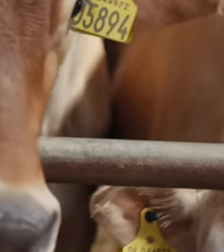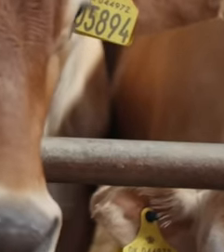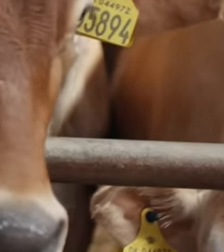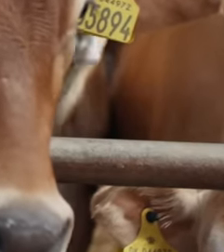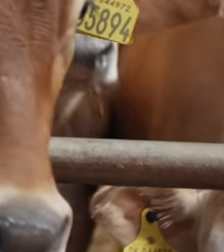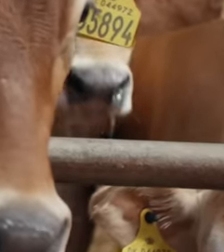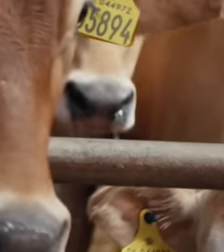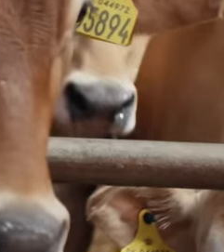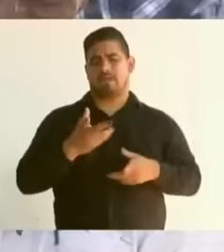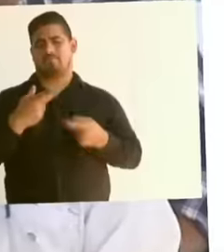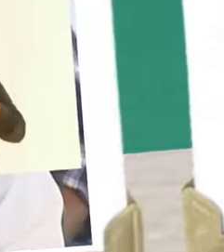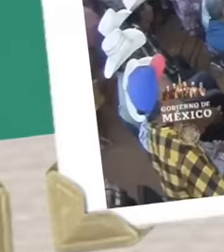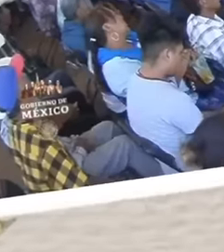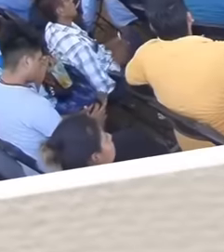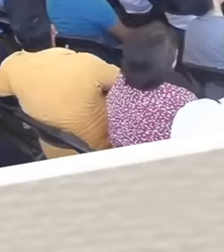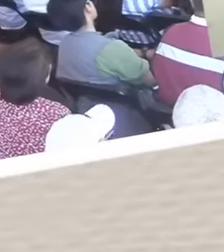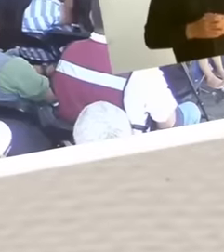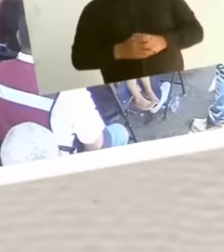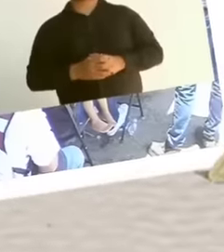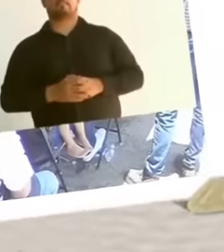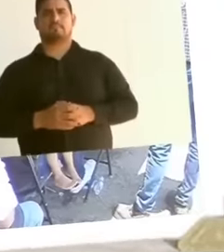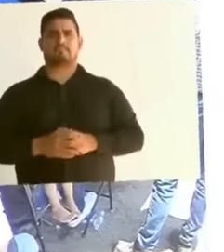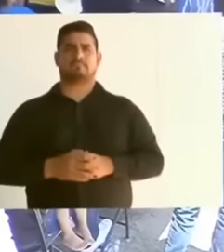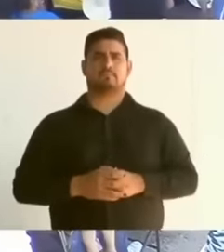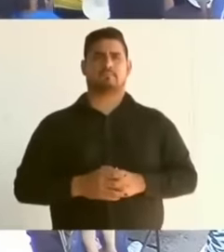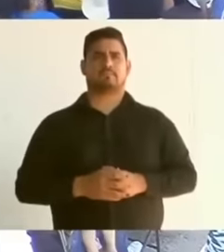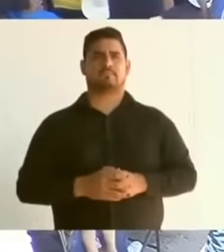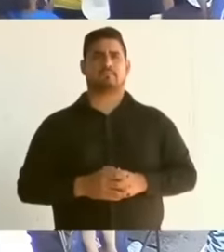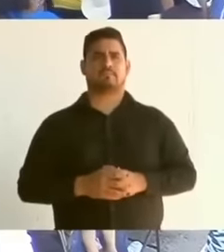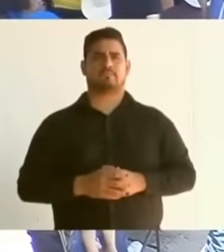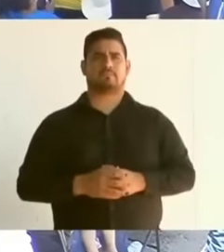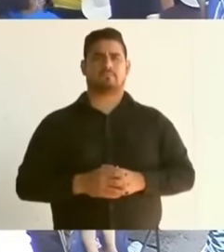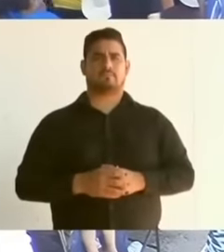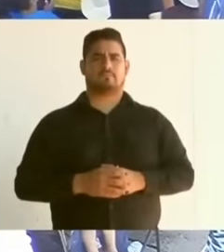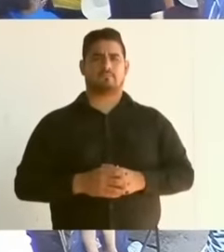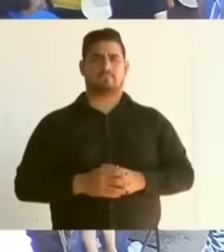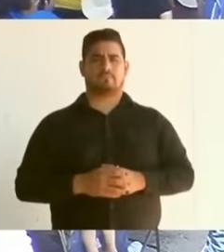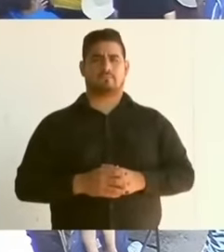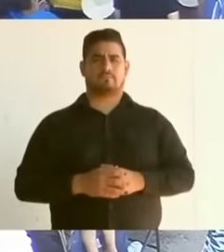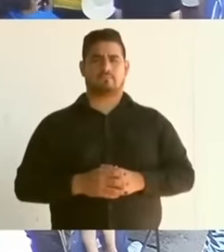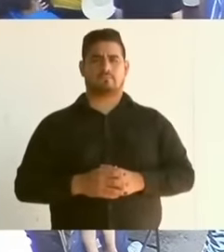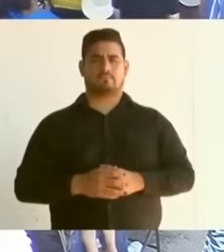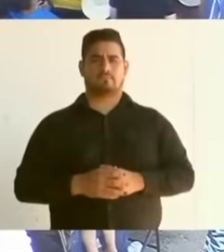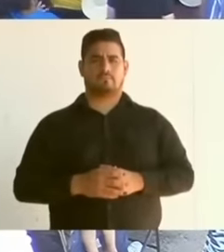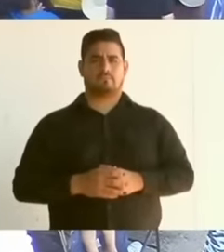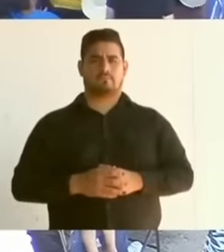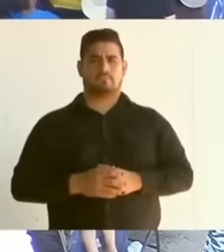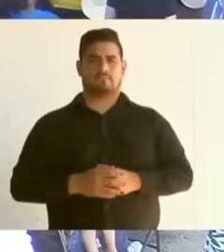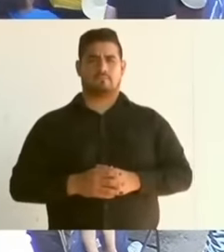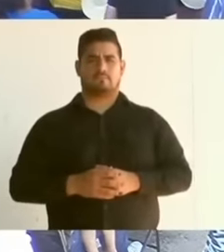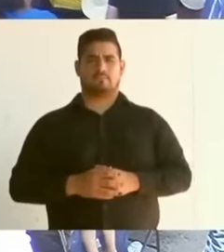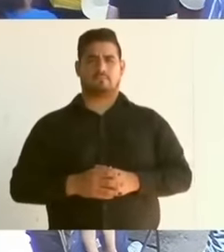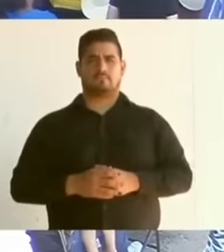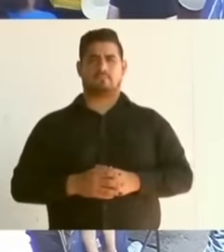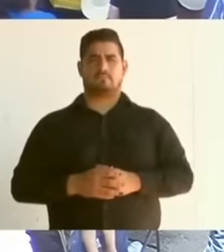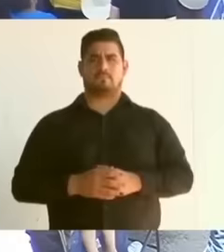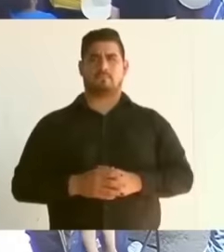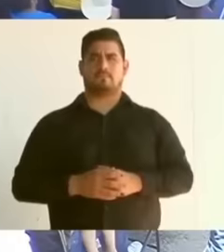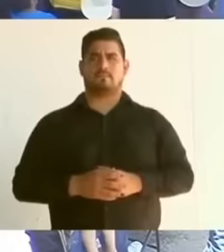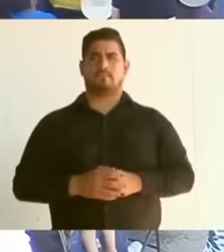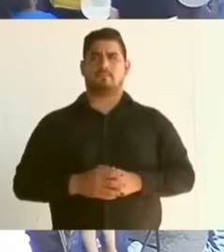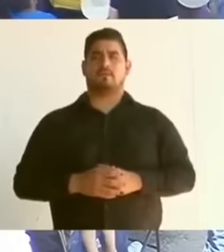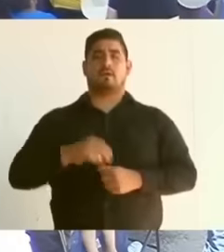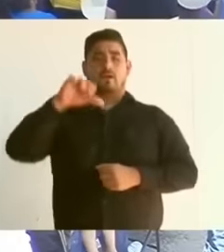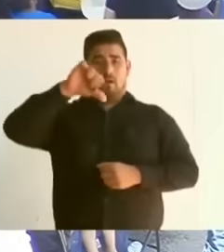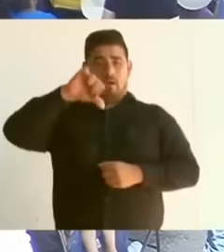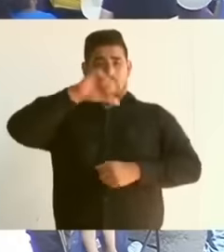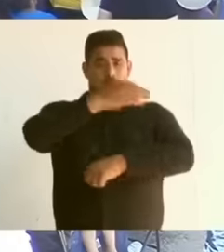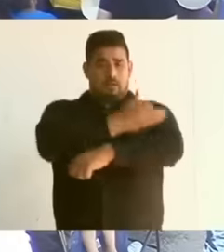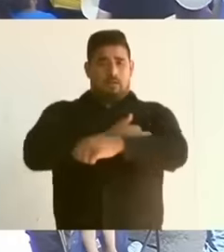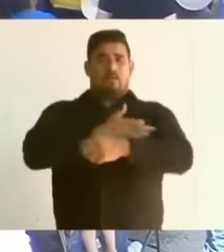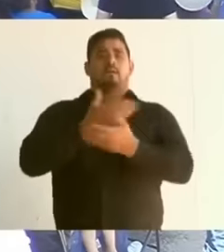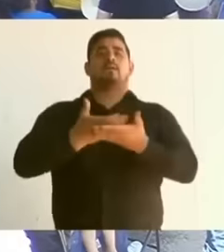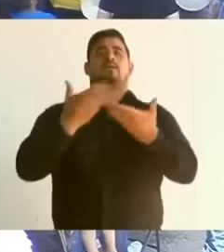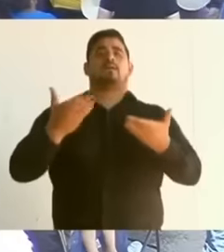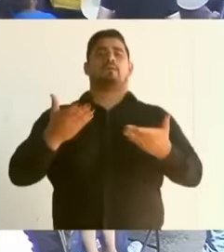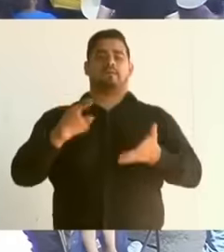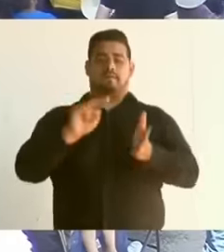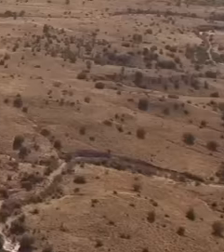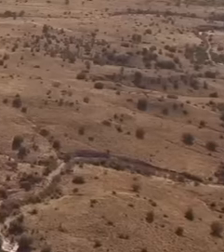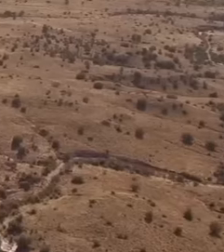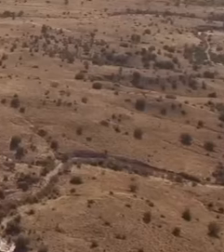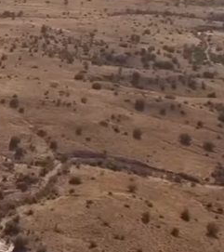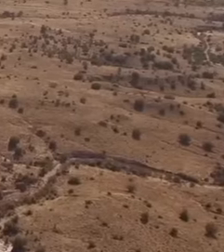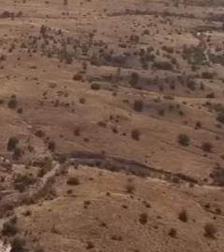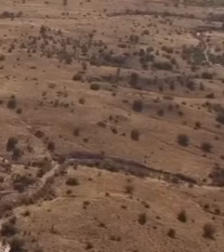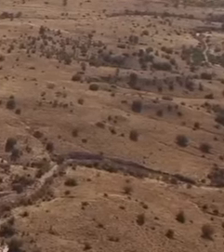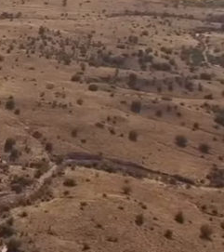producers this afternoon we proceed with the signing of the decree of restitution